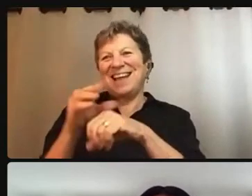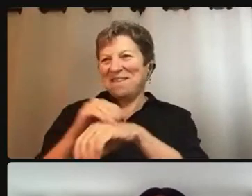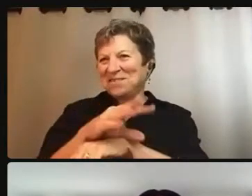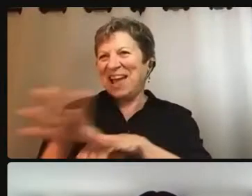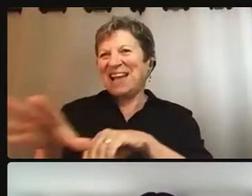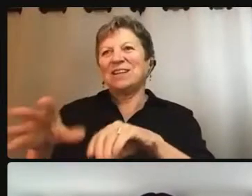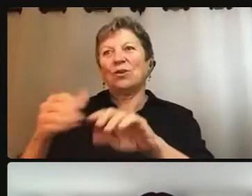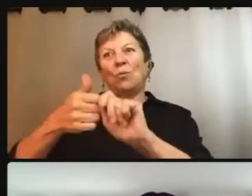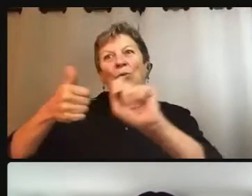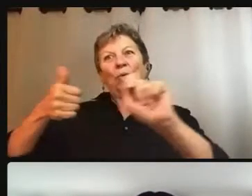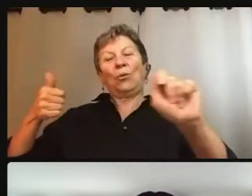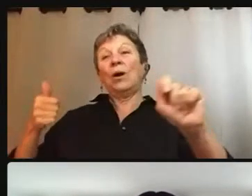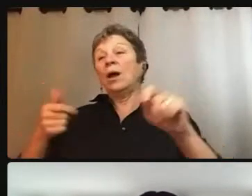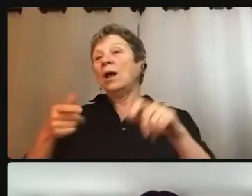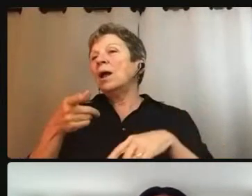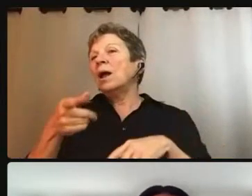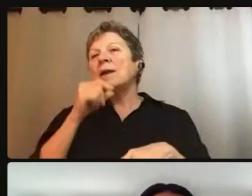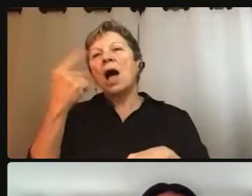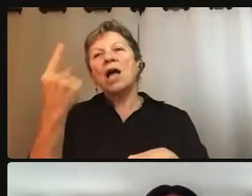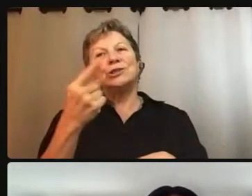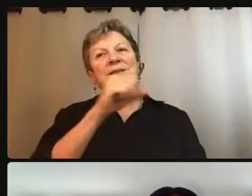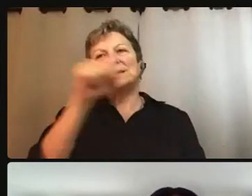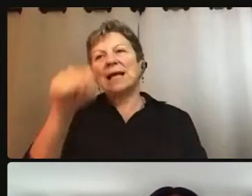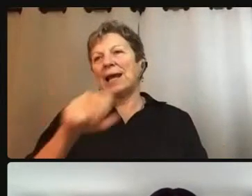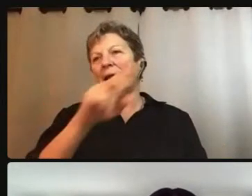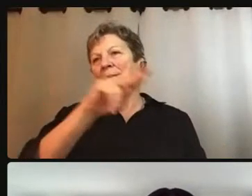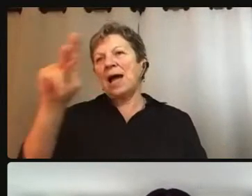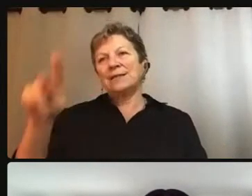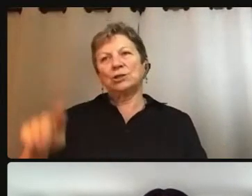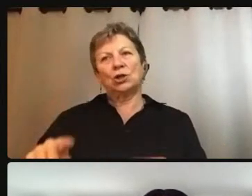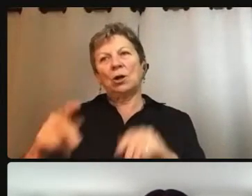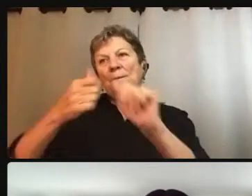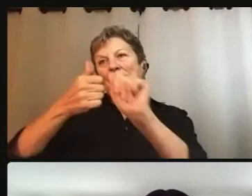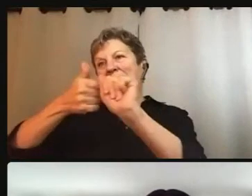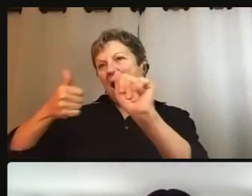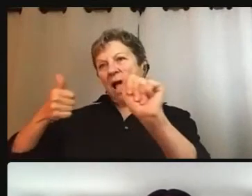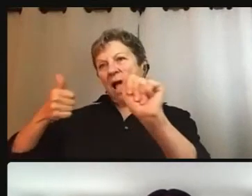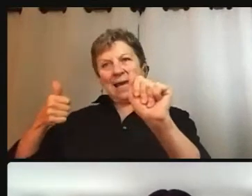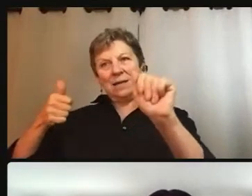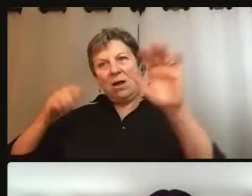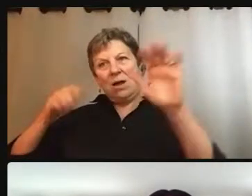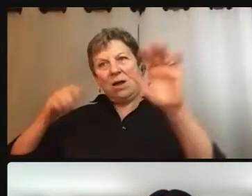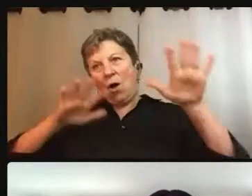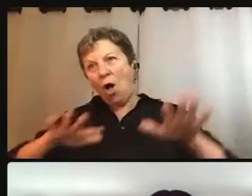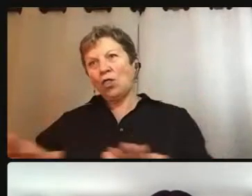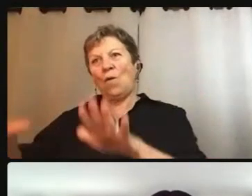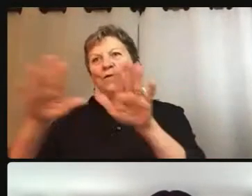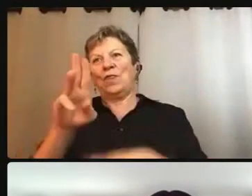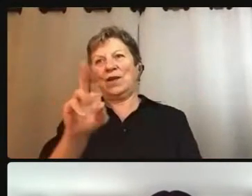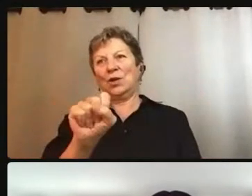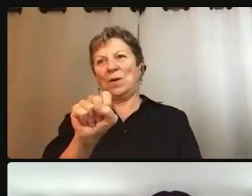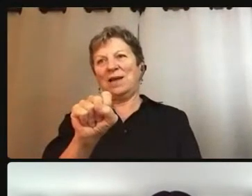CATCH UP WITH COVERED AND OTHER LEARNING GAPS. AND I KNOW THAT'S A PROBLEM NOT